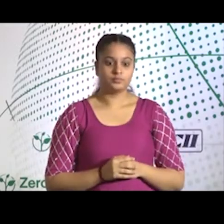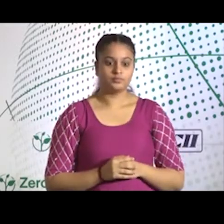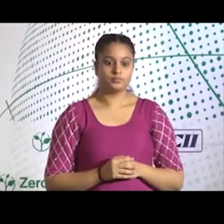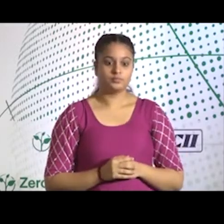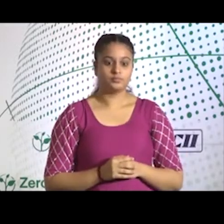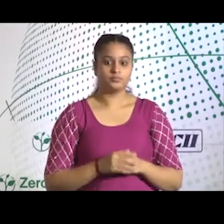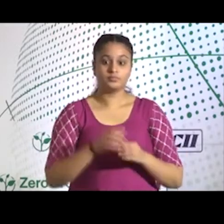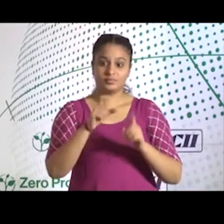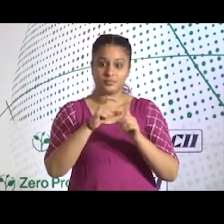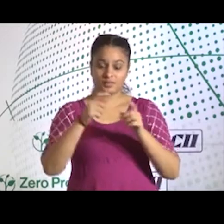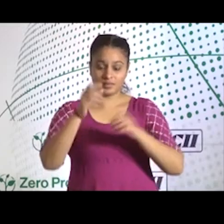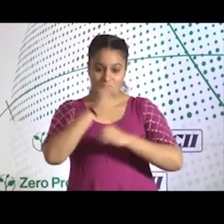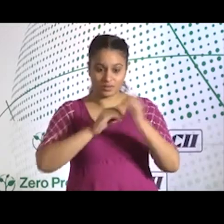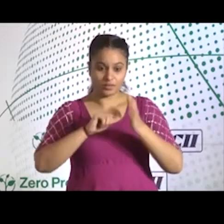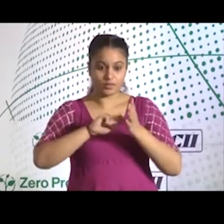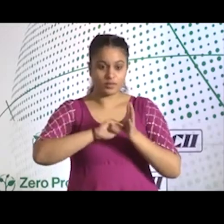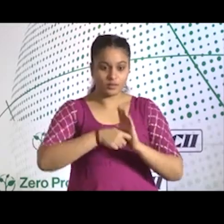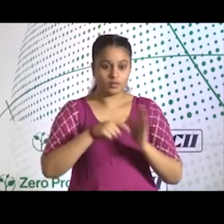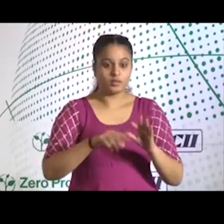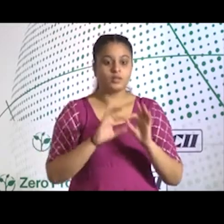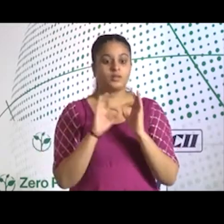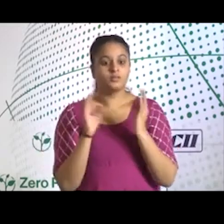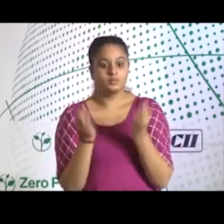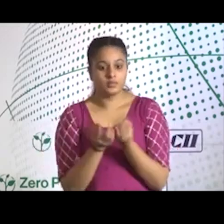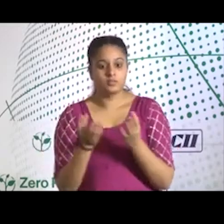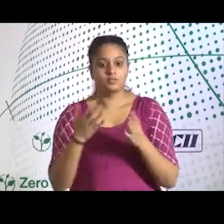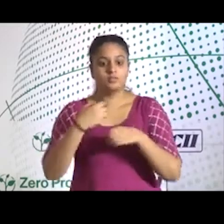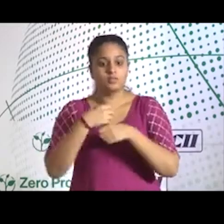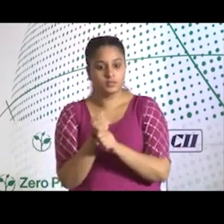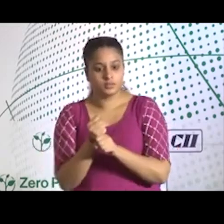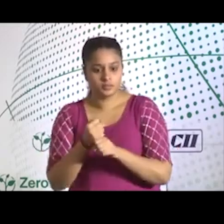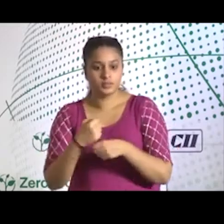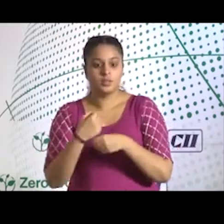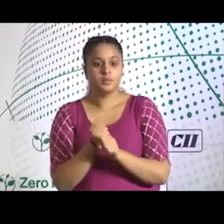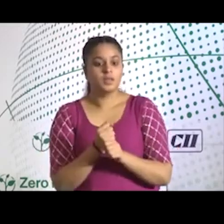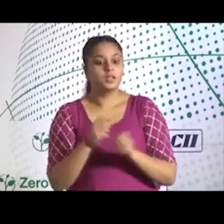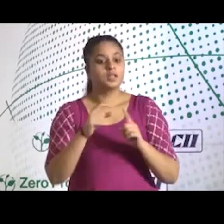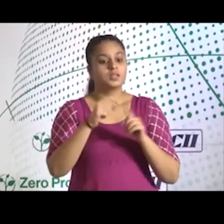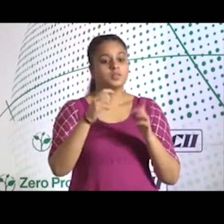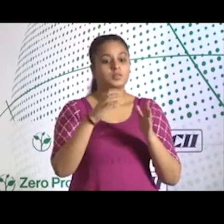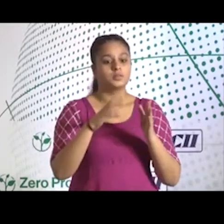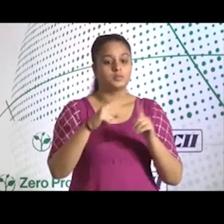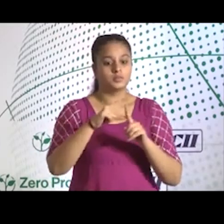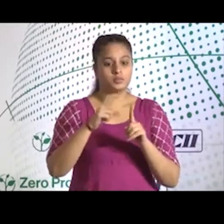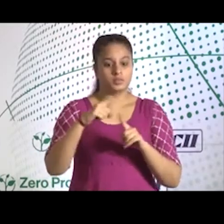job families that's involved in product development is this family called UX research.